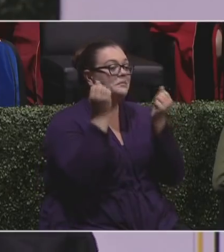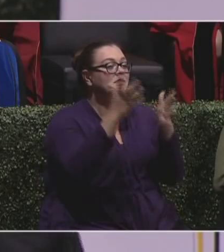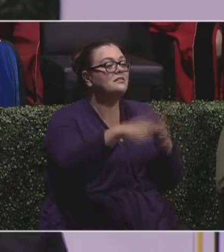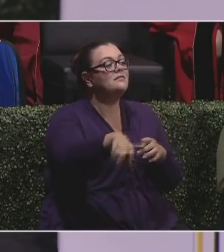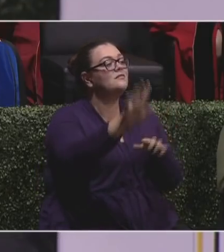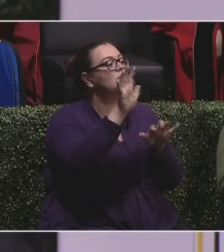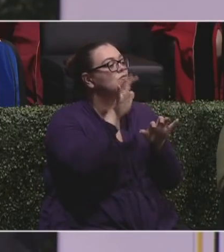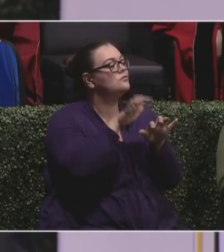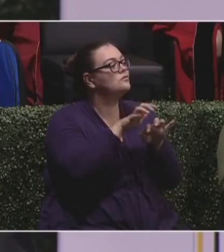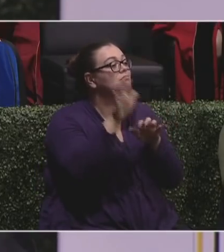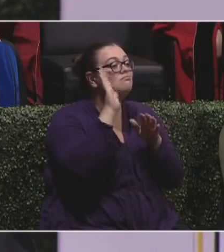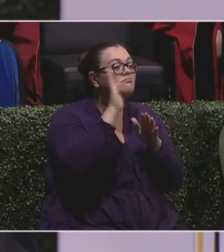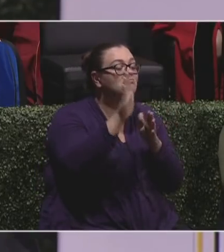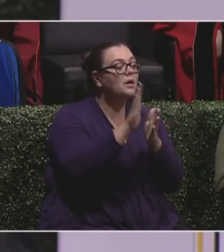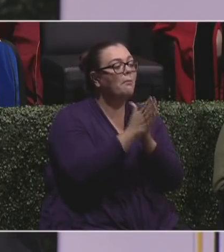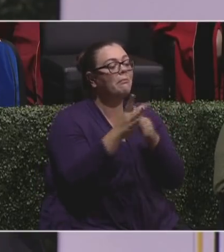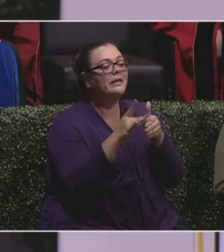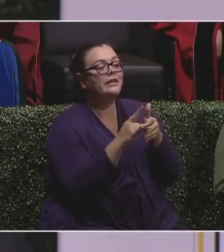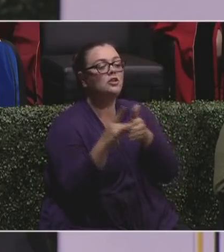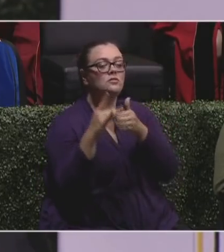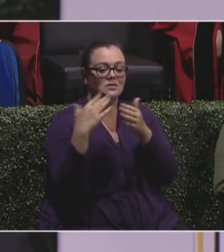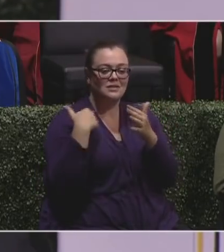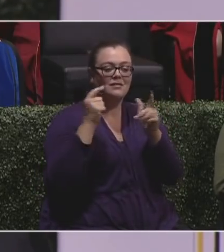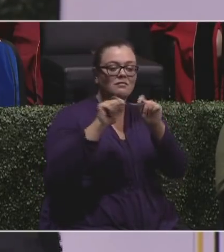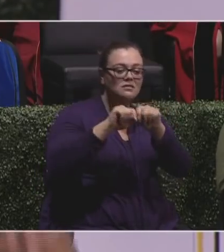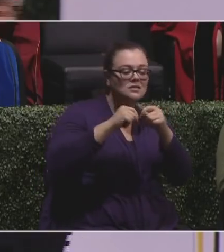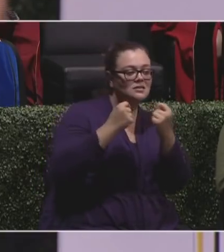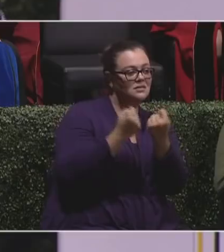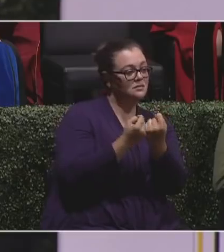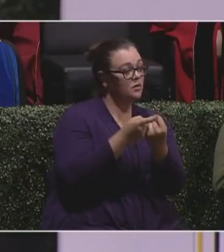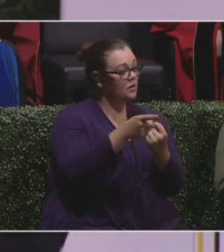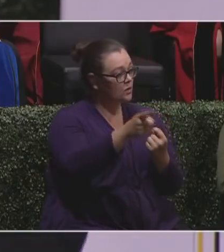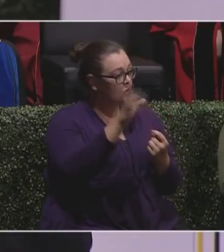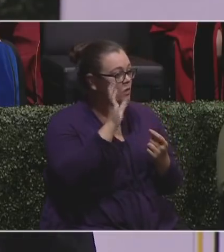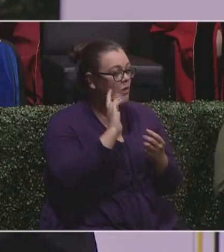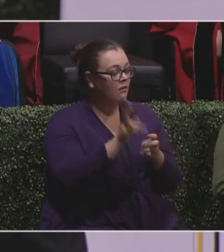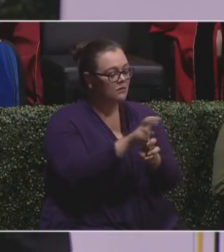AN OPPORTUNITY AND CREATED SOMETHING FROM IT, WHEN THEY DO COME AROUND, I HOPE YOU GRAB THAT OPPORTUNITY.